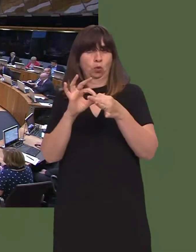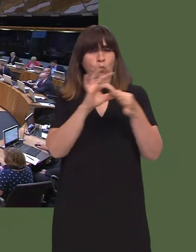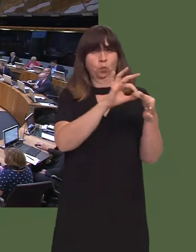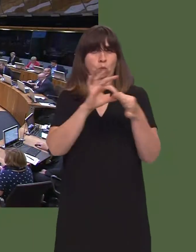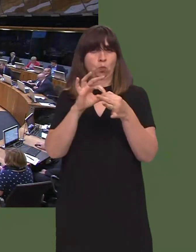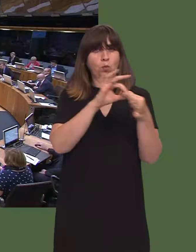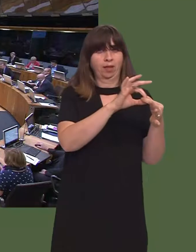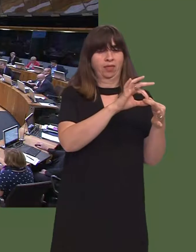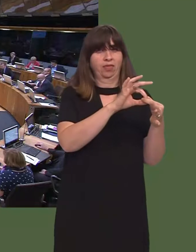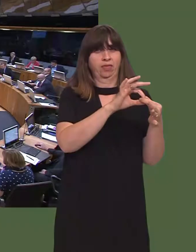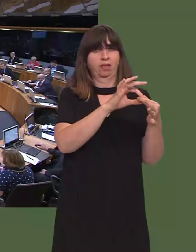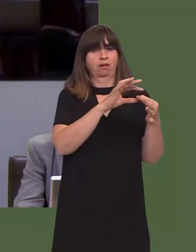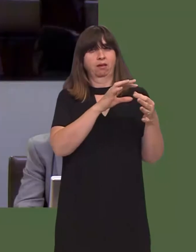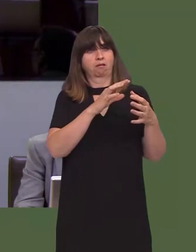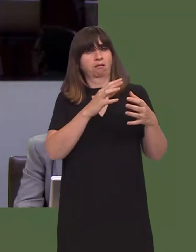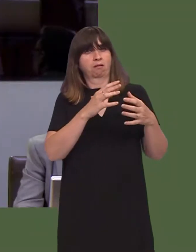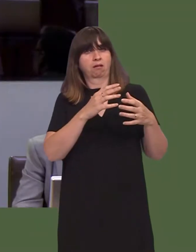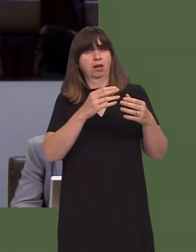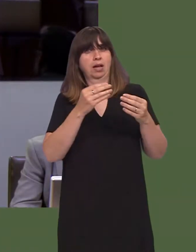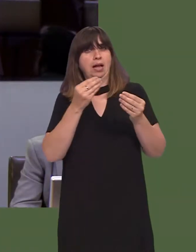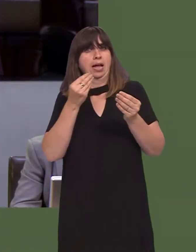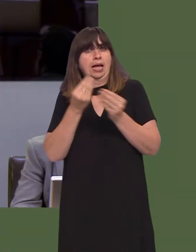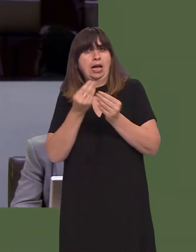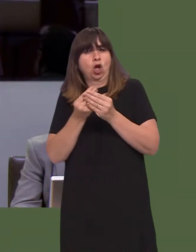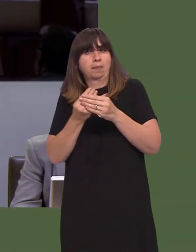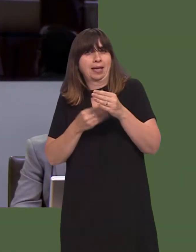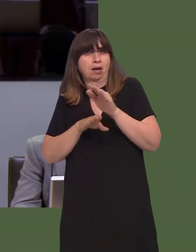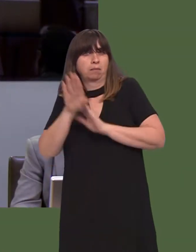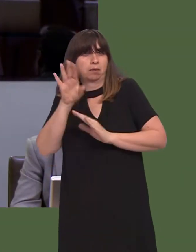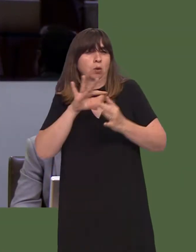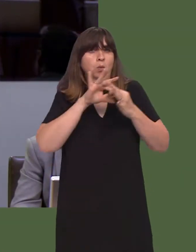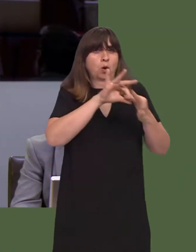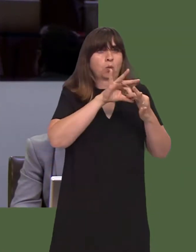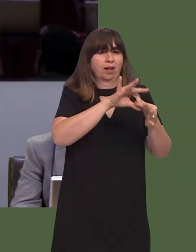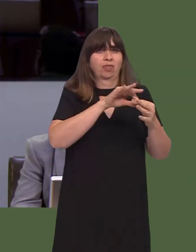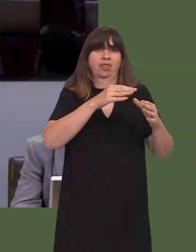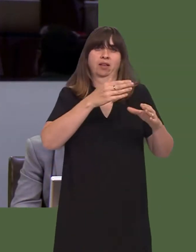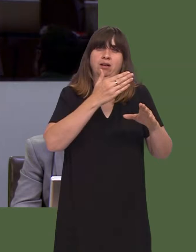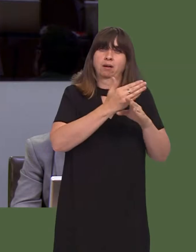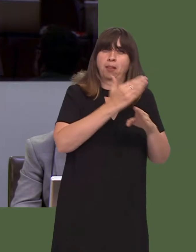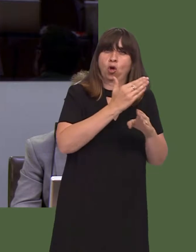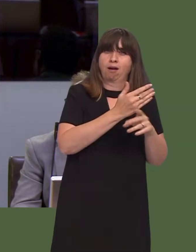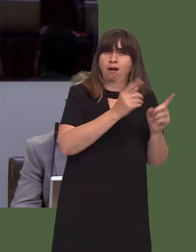with work-based learning to address the economic imperative for the supply of workers with